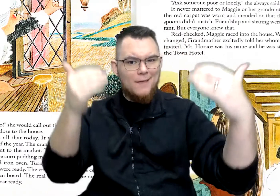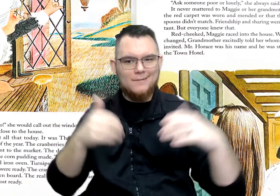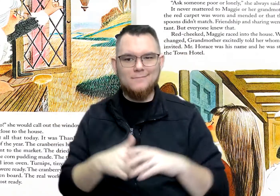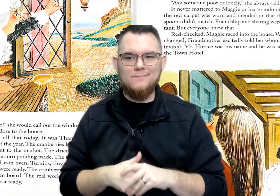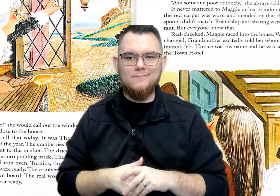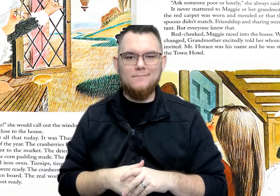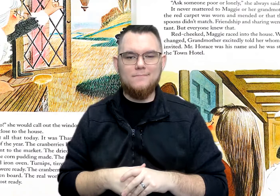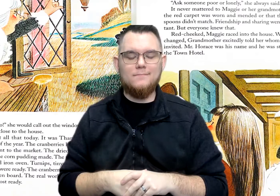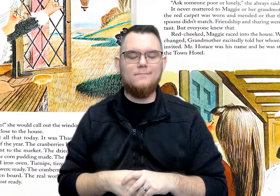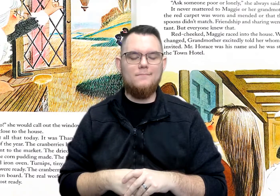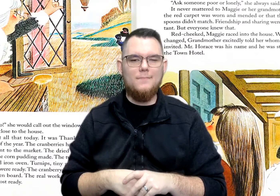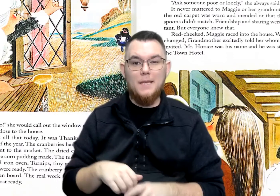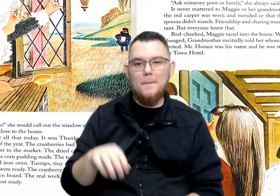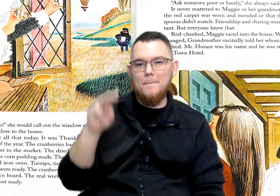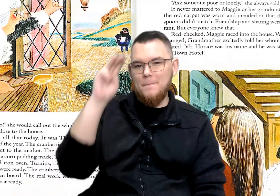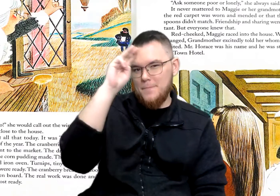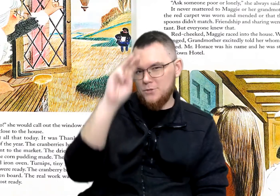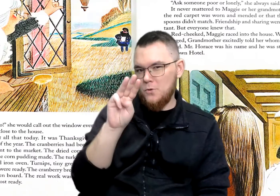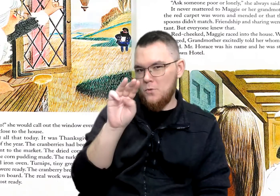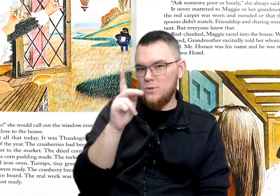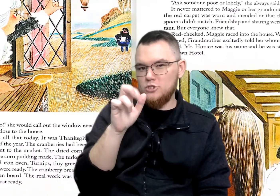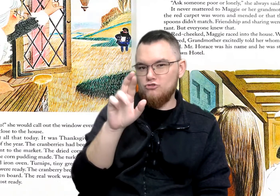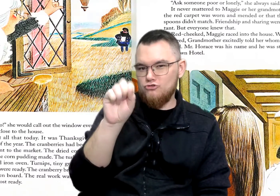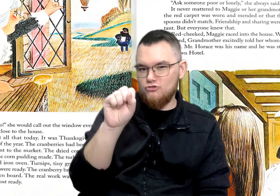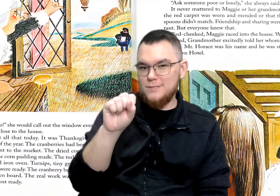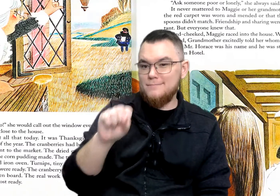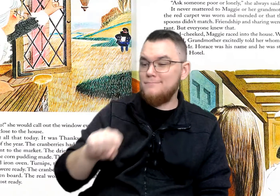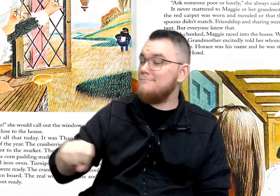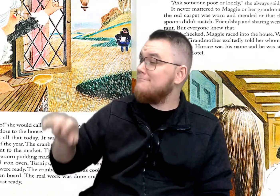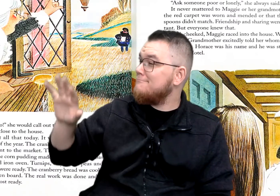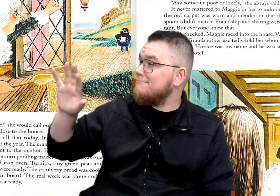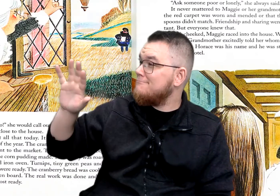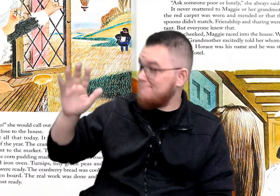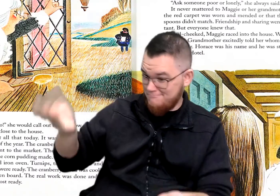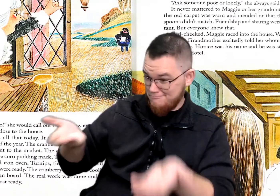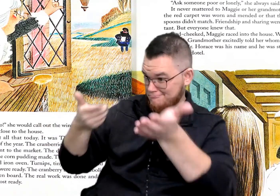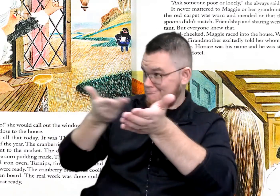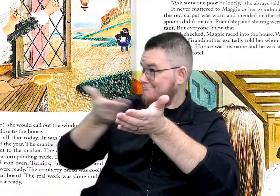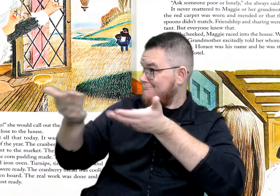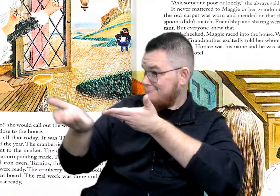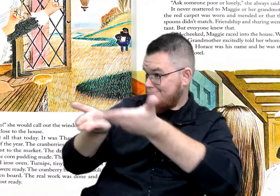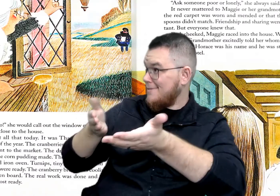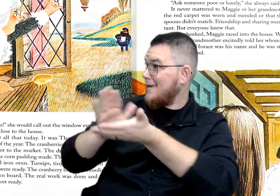Mr. Whiskers held up his hands to Grandmother. “Clean,” he said.